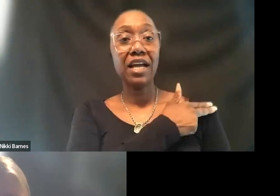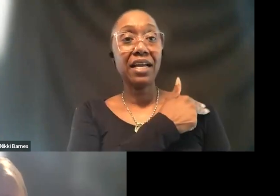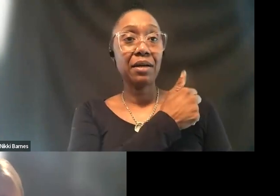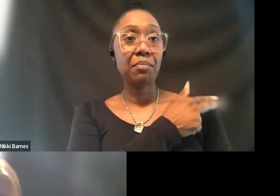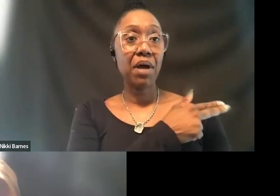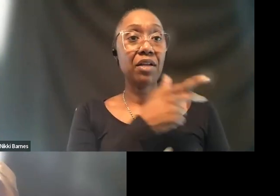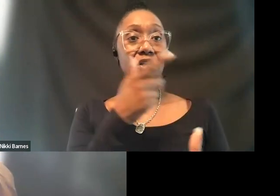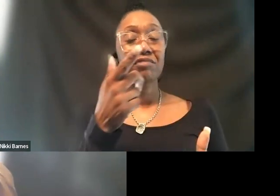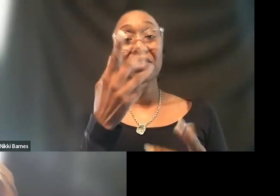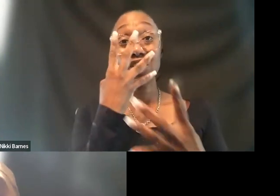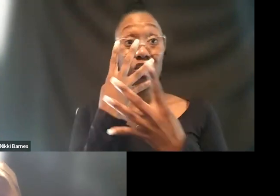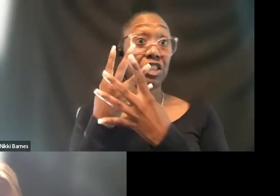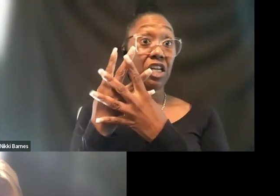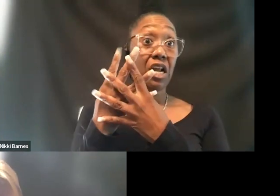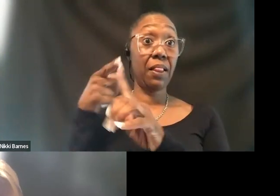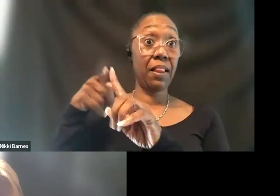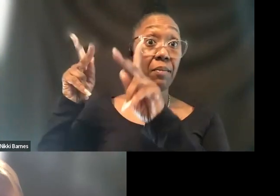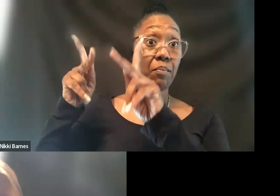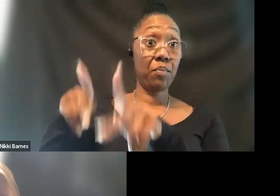Jail also, you know, along with 2 is one of those like black boxes. They're a fortress.